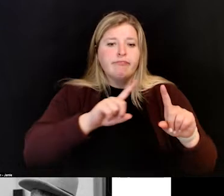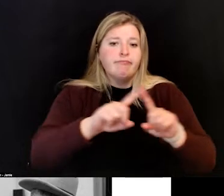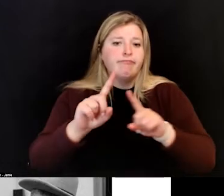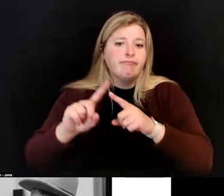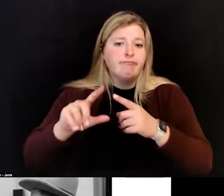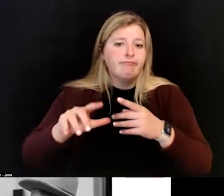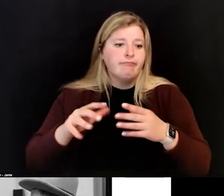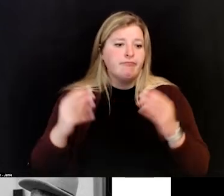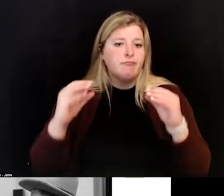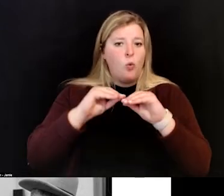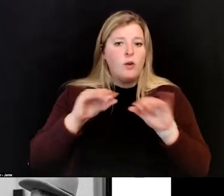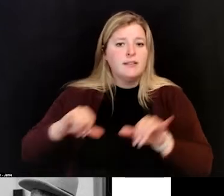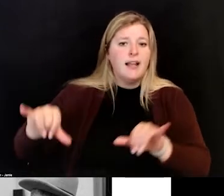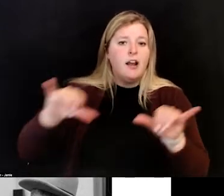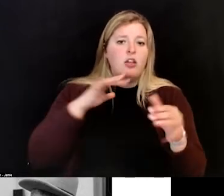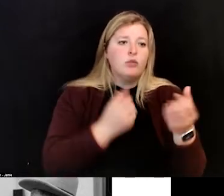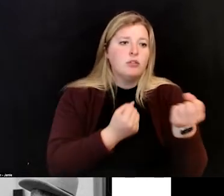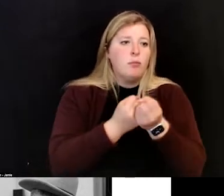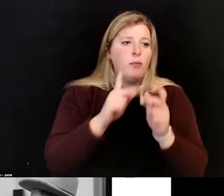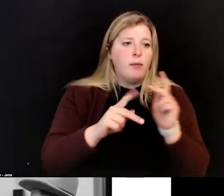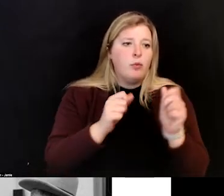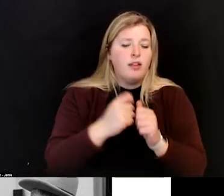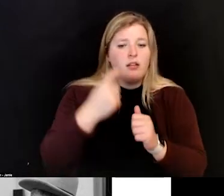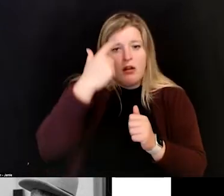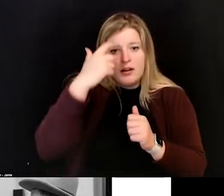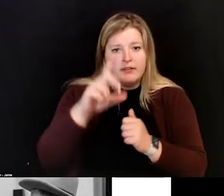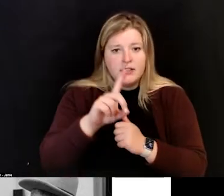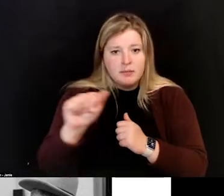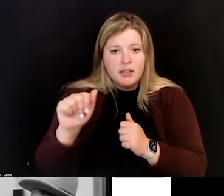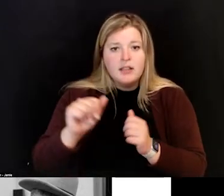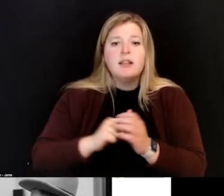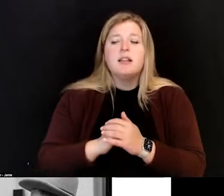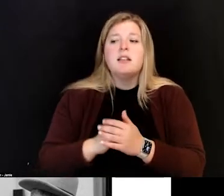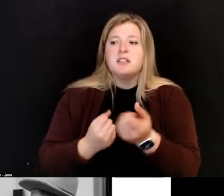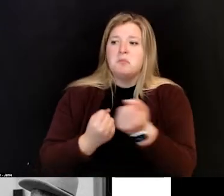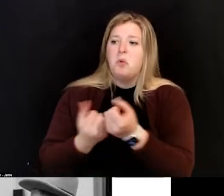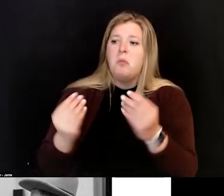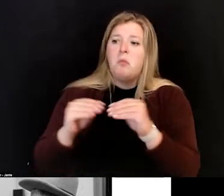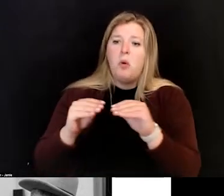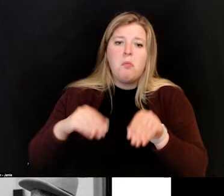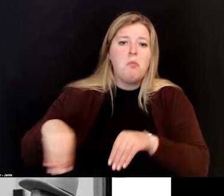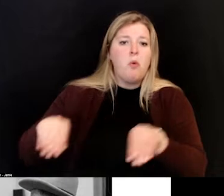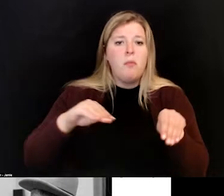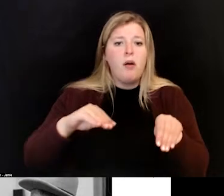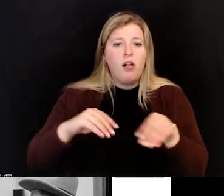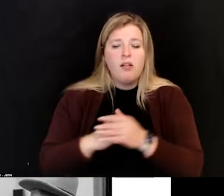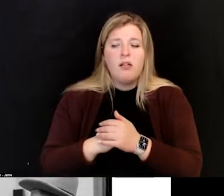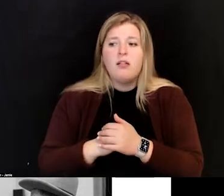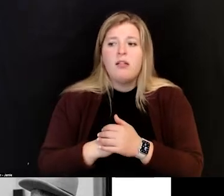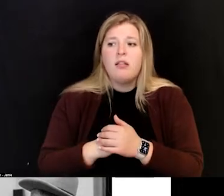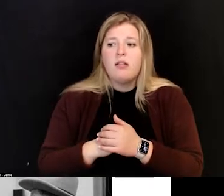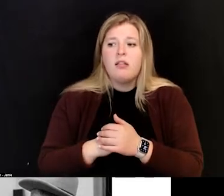that support people with cognitive disabilities, support a little bit more mobile, support things around e-publication--